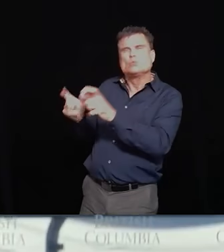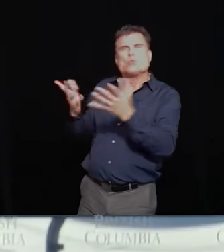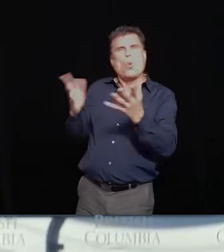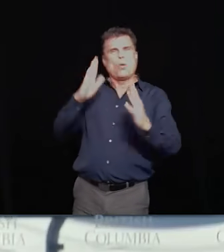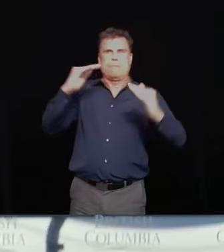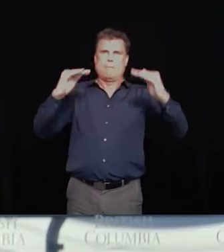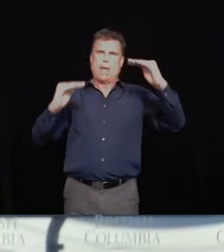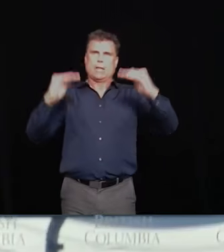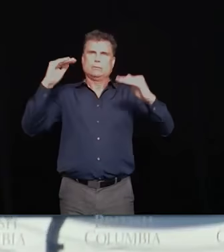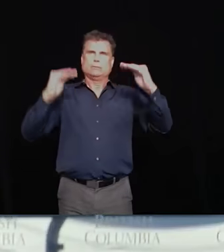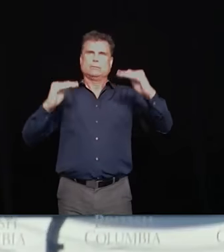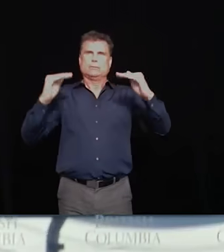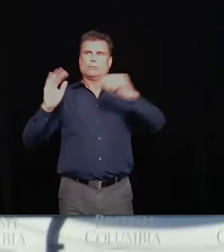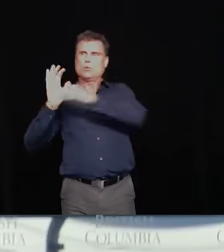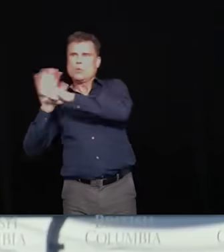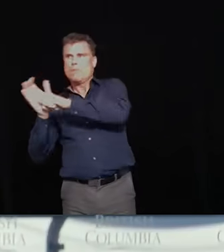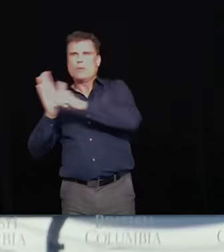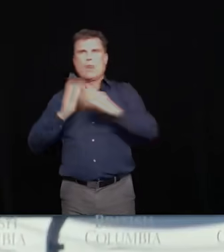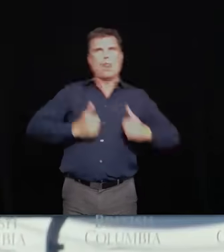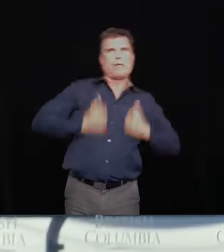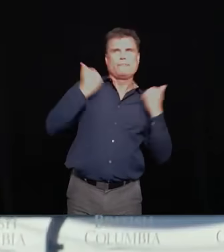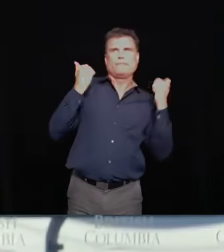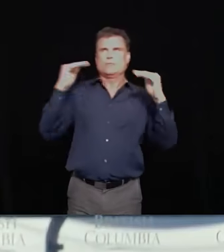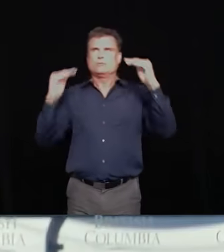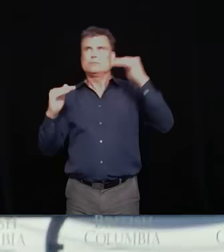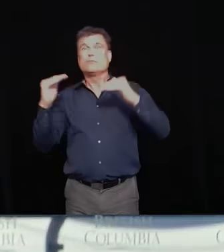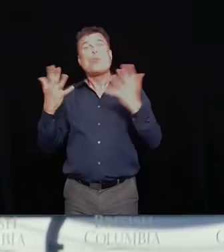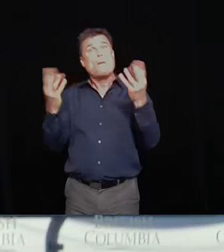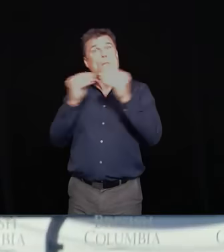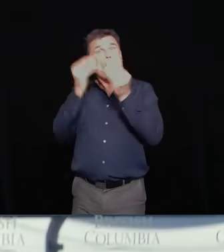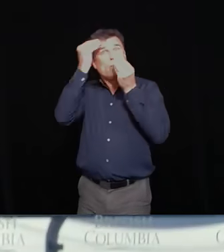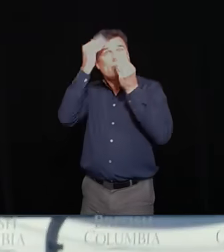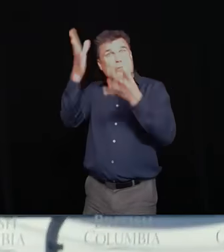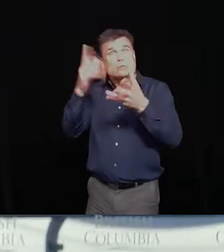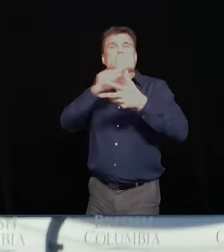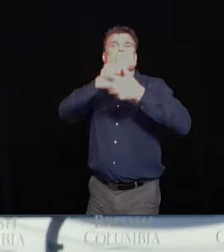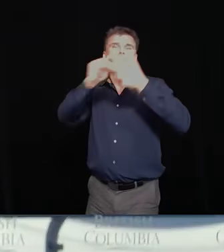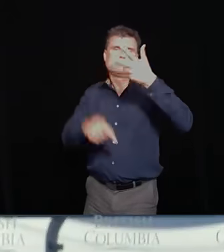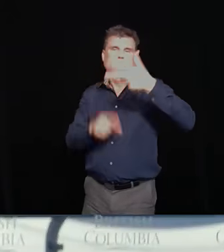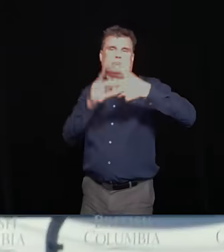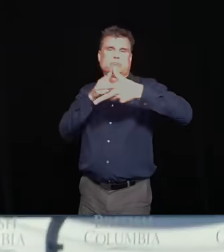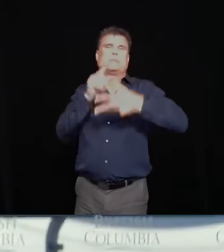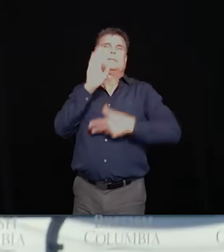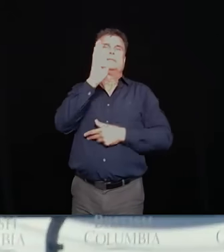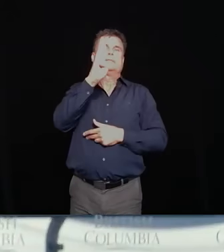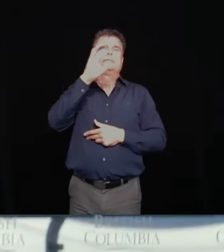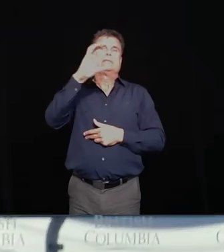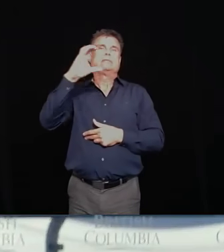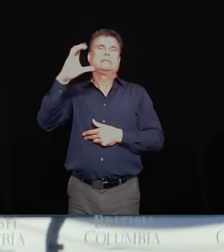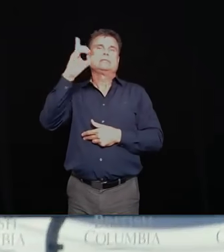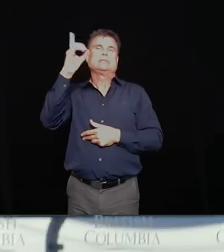for example requiring us to wear a mask